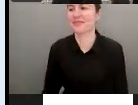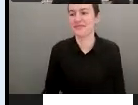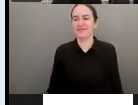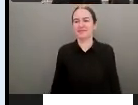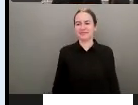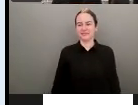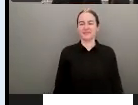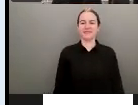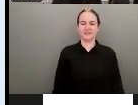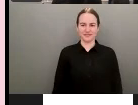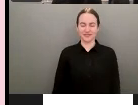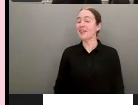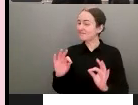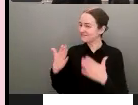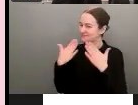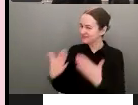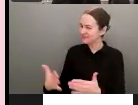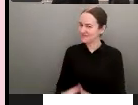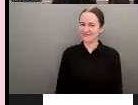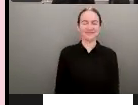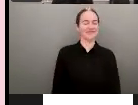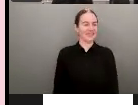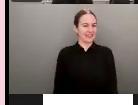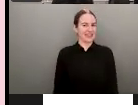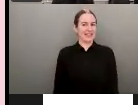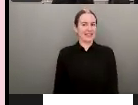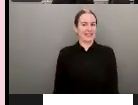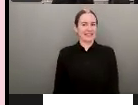Yes, thank you, OK, I have my starting slide here